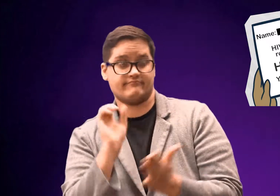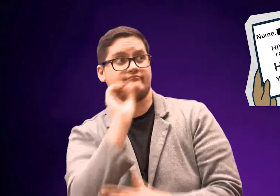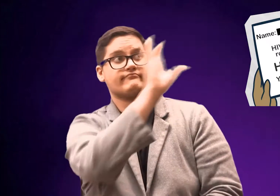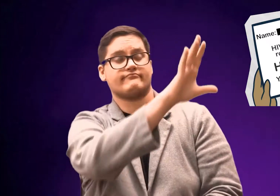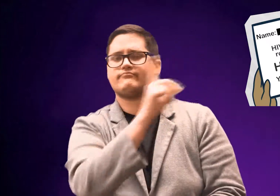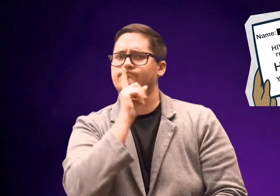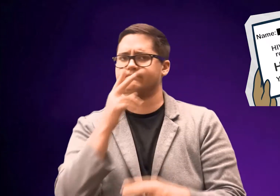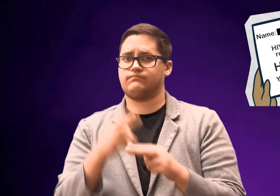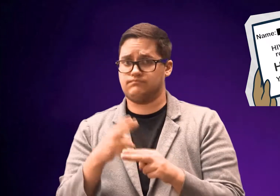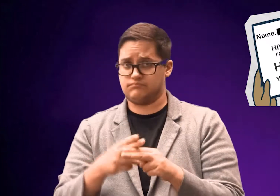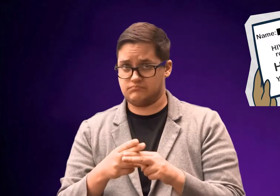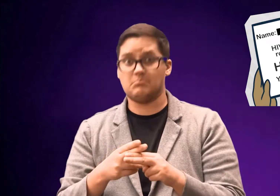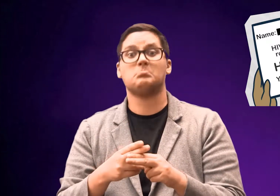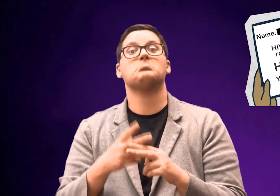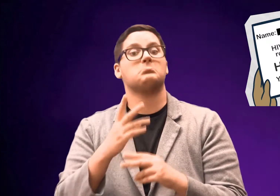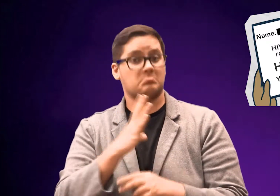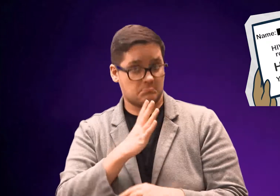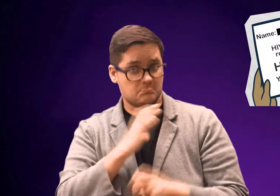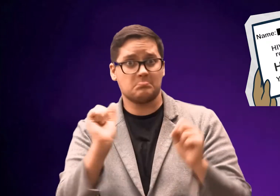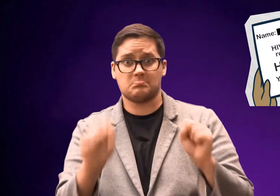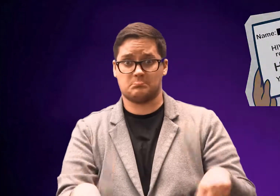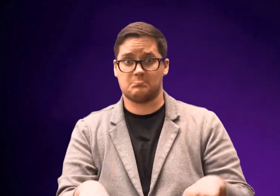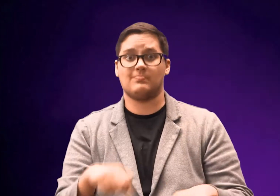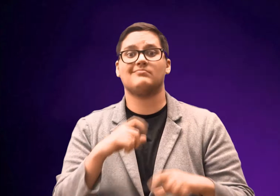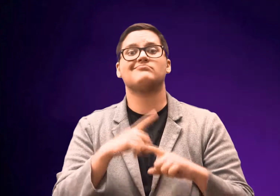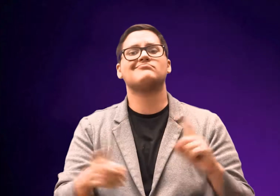will be reported to the public health agency, but not your name.